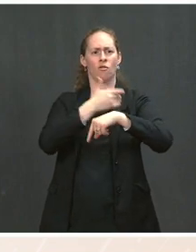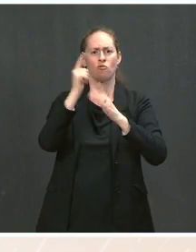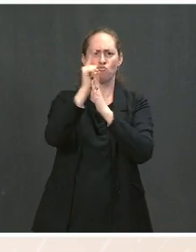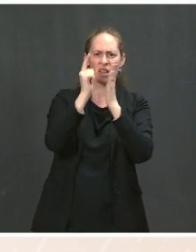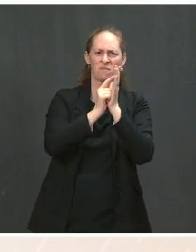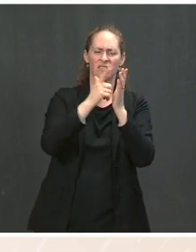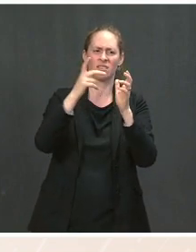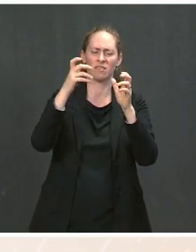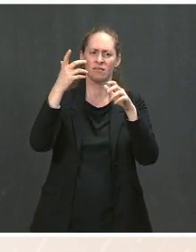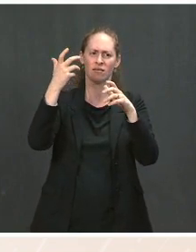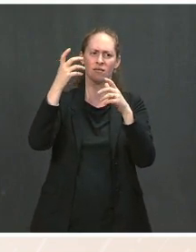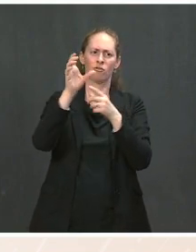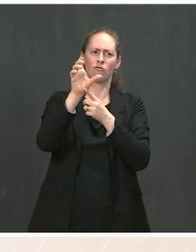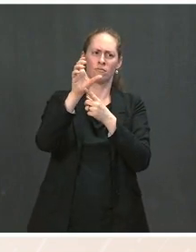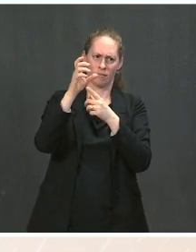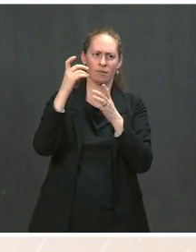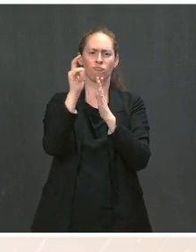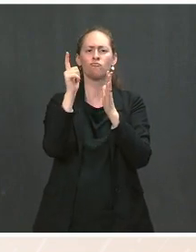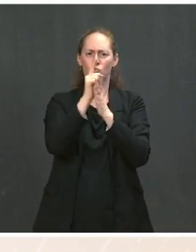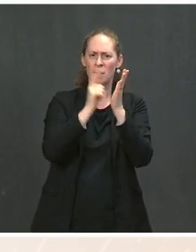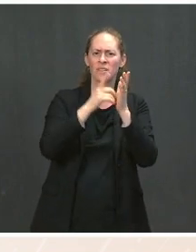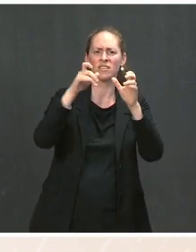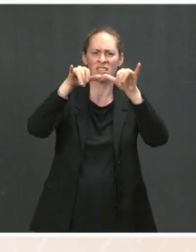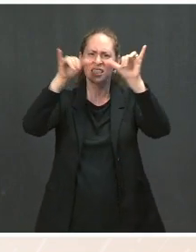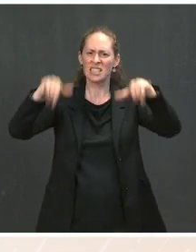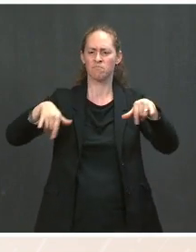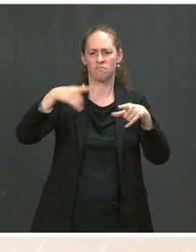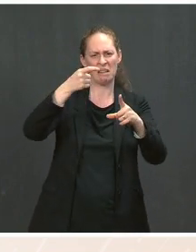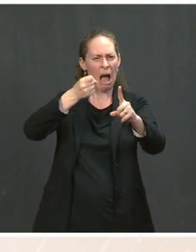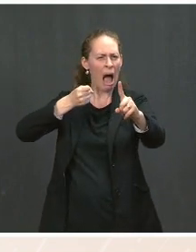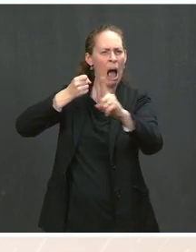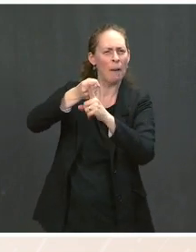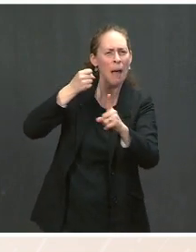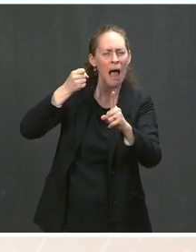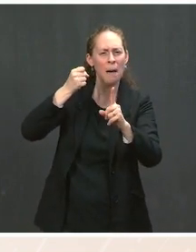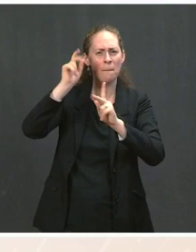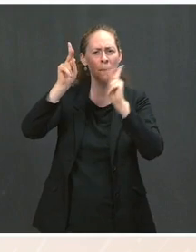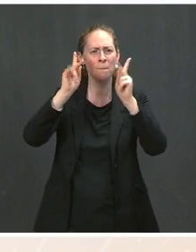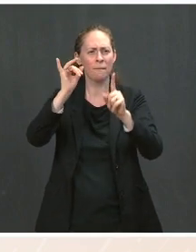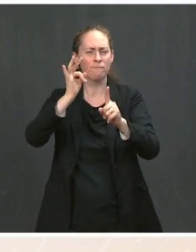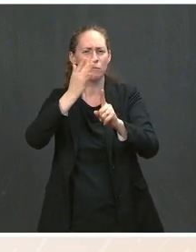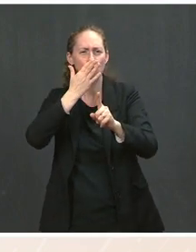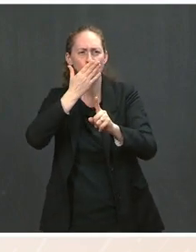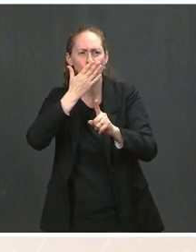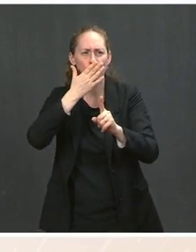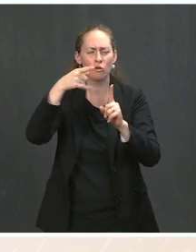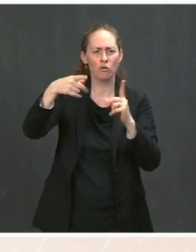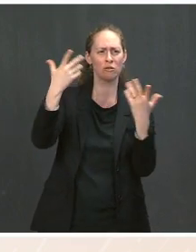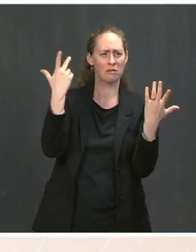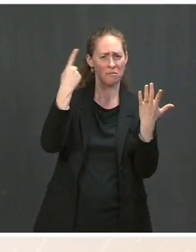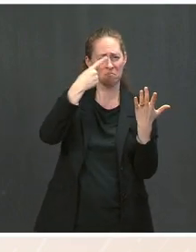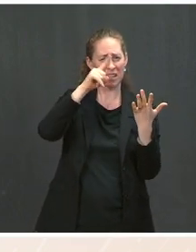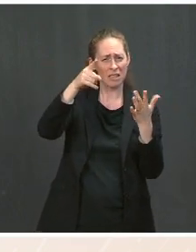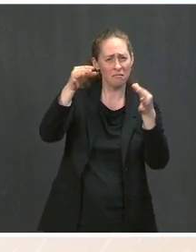And so I'm wondering if you could explain the decision and respond to some of those concerns. Ms. Psaki: Well, this is a decision,